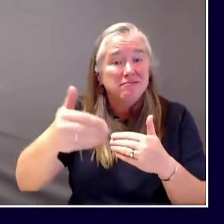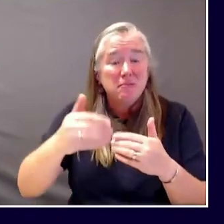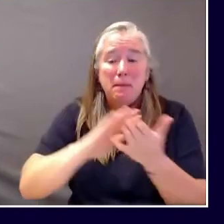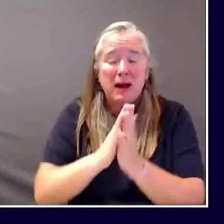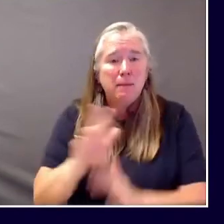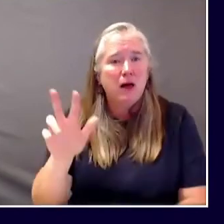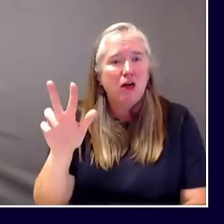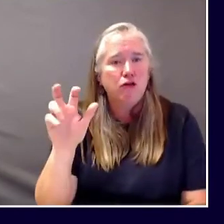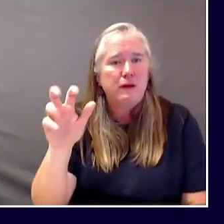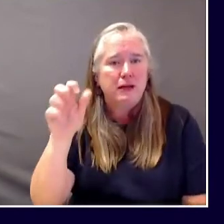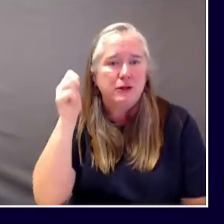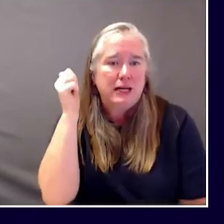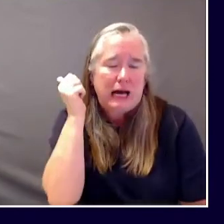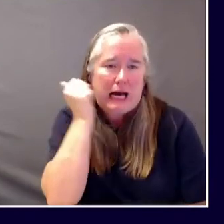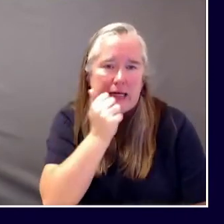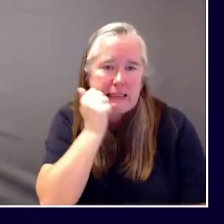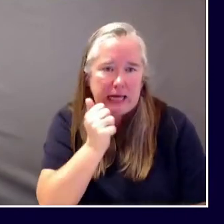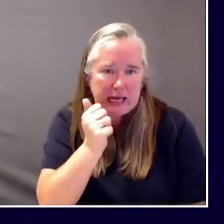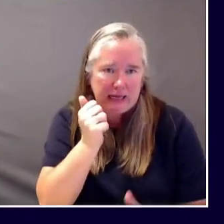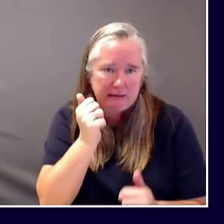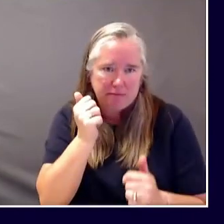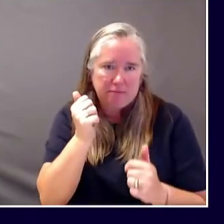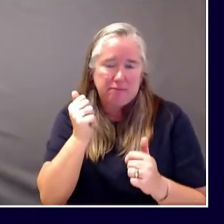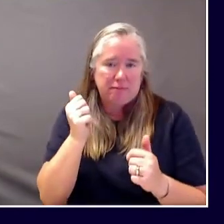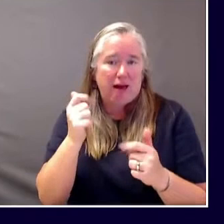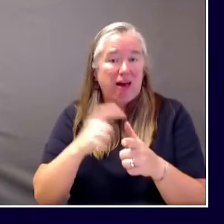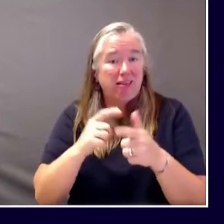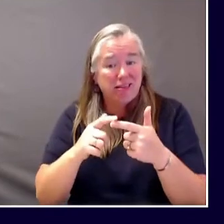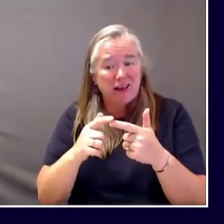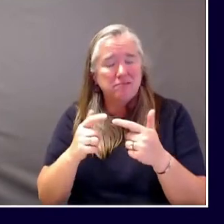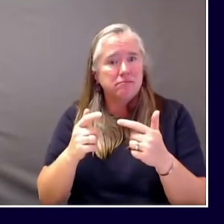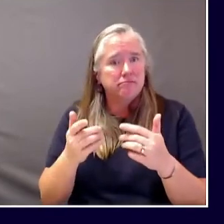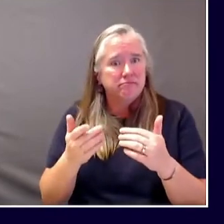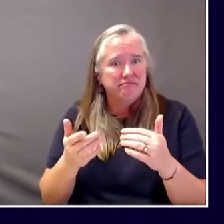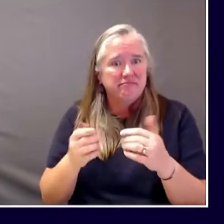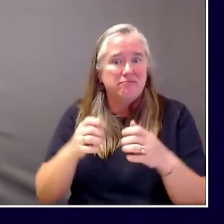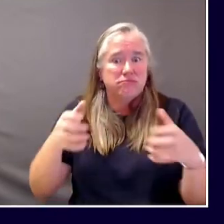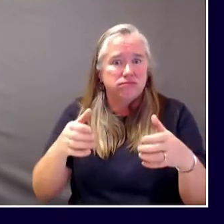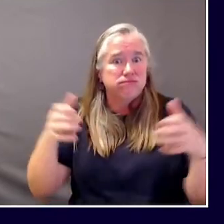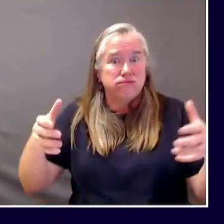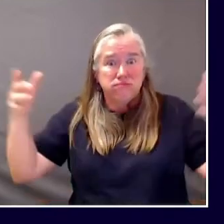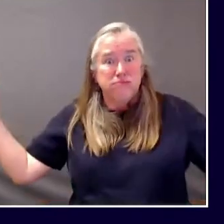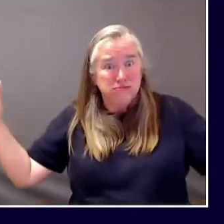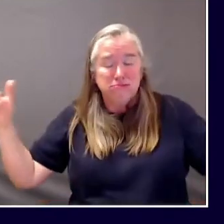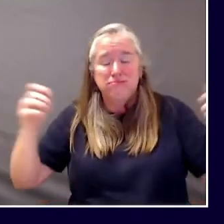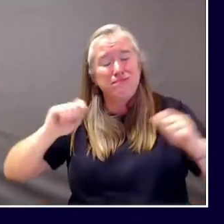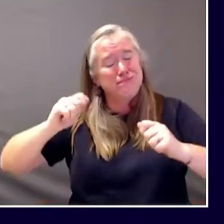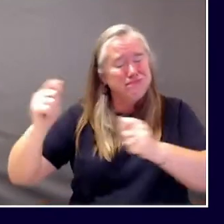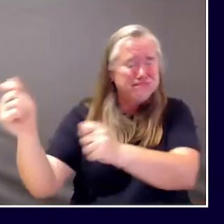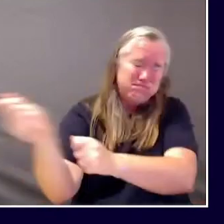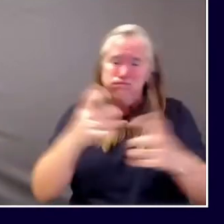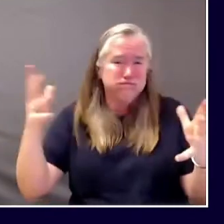three cases per day for a few